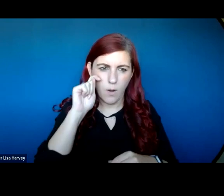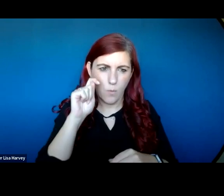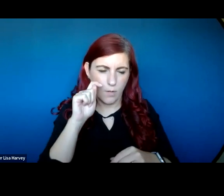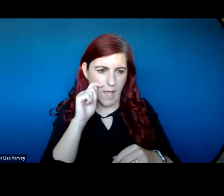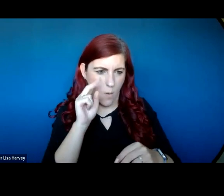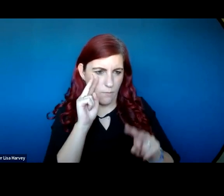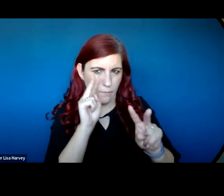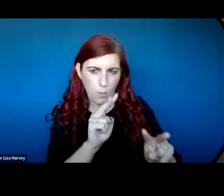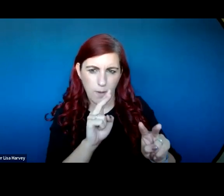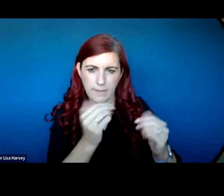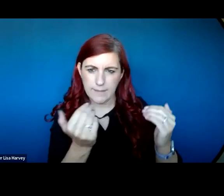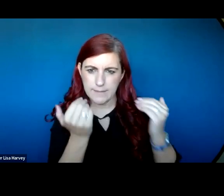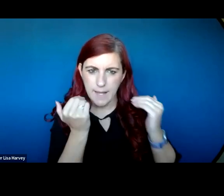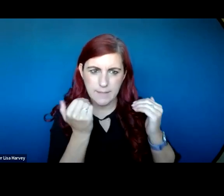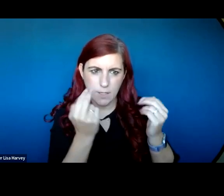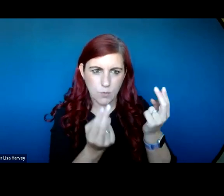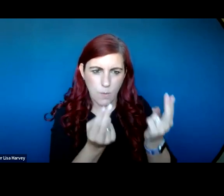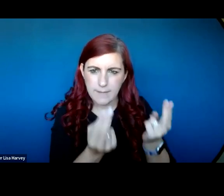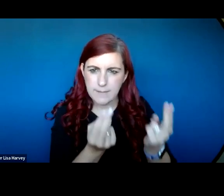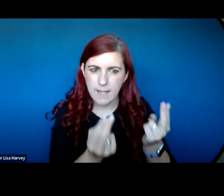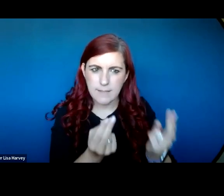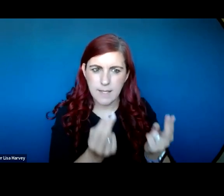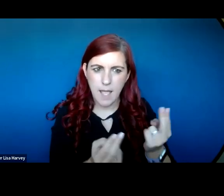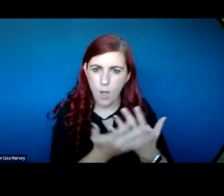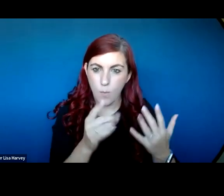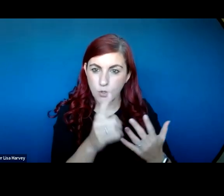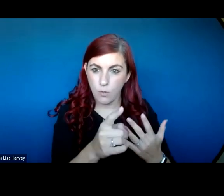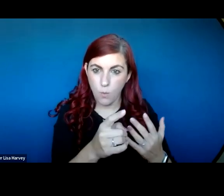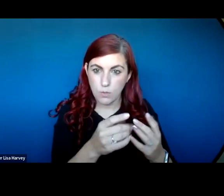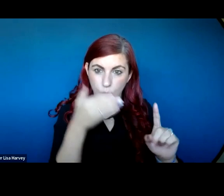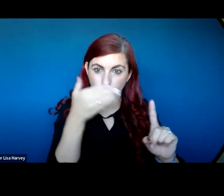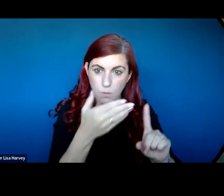assess the extent to which the goals of that strategy have been achieved and the